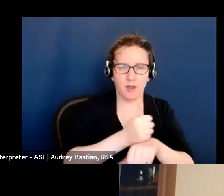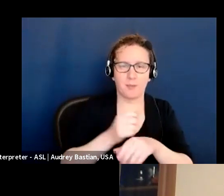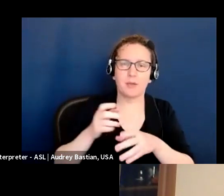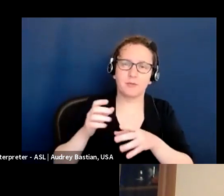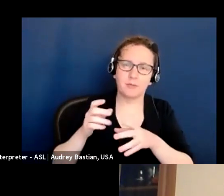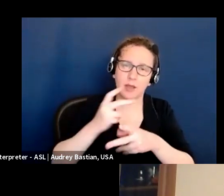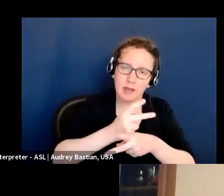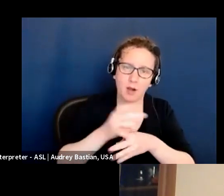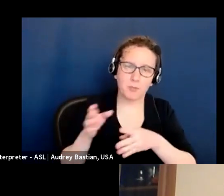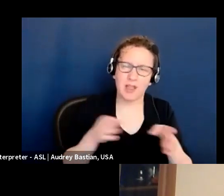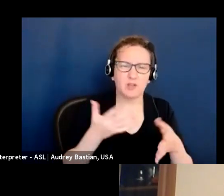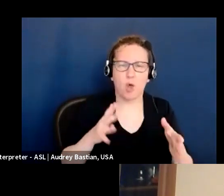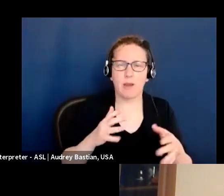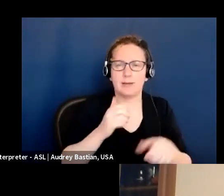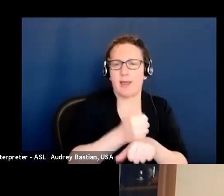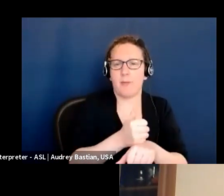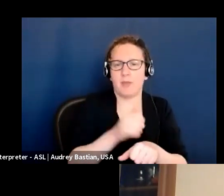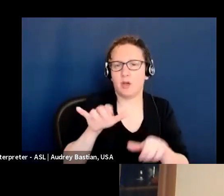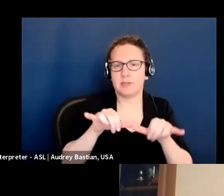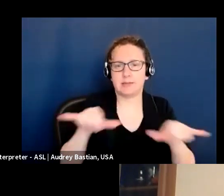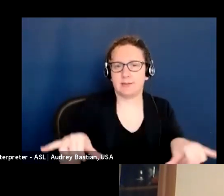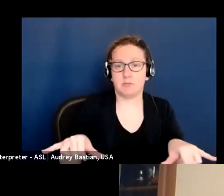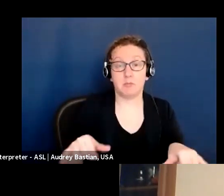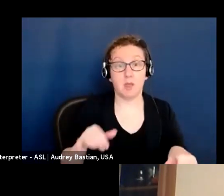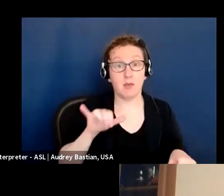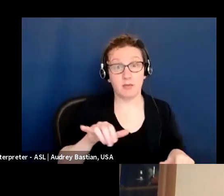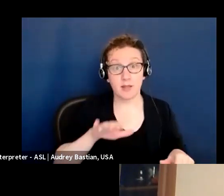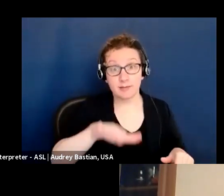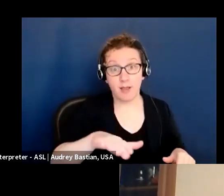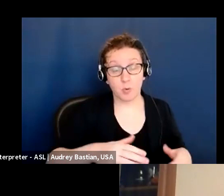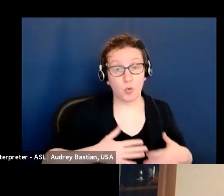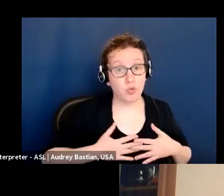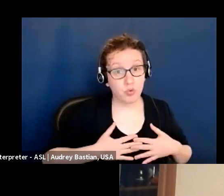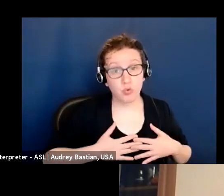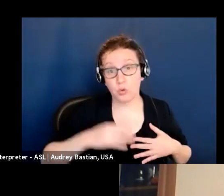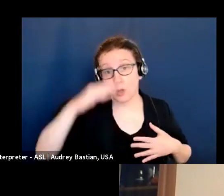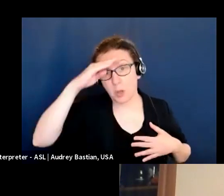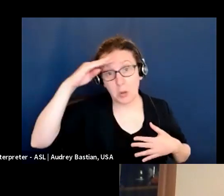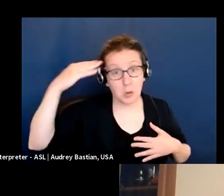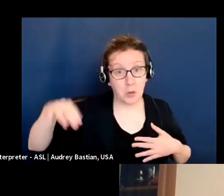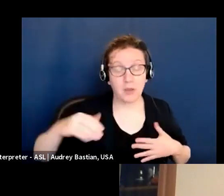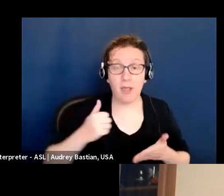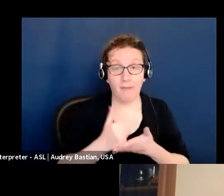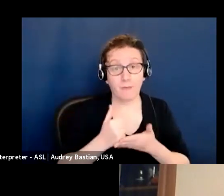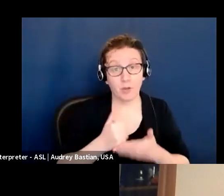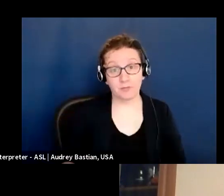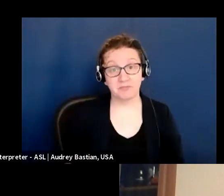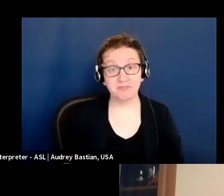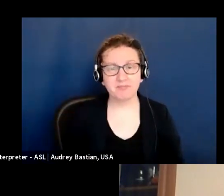So I thought that just, that step was very helpful. They also just kind of in